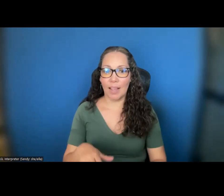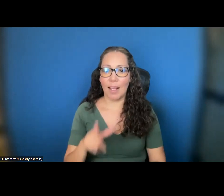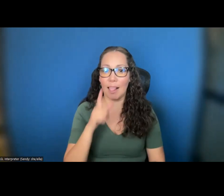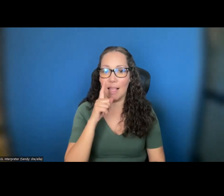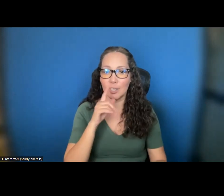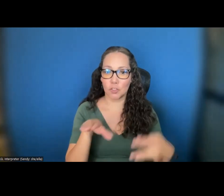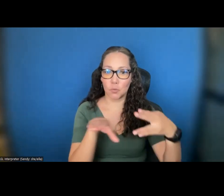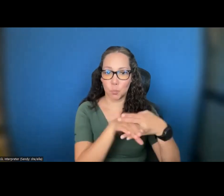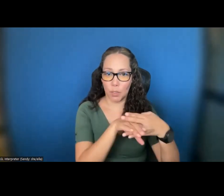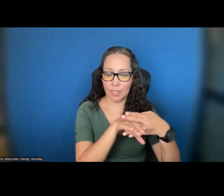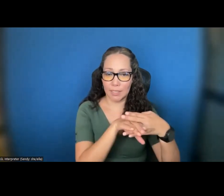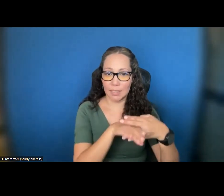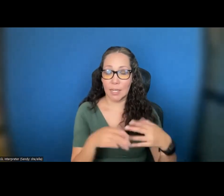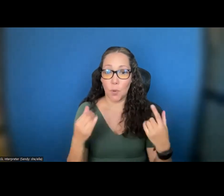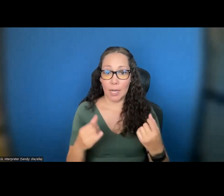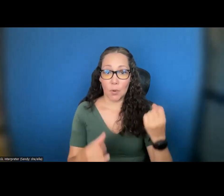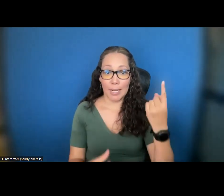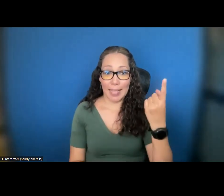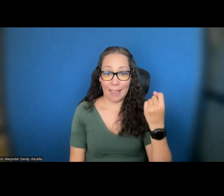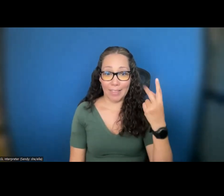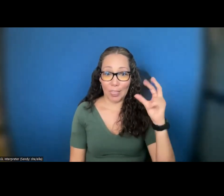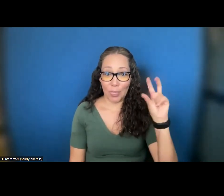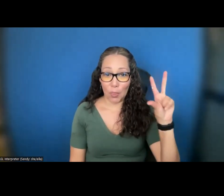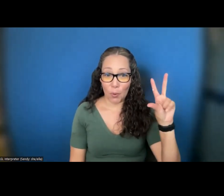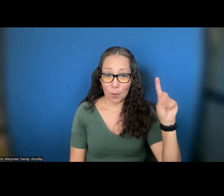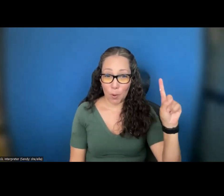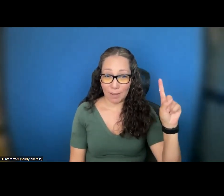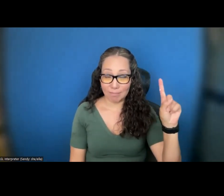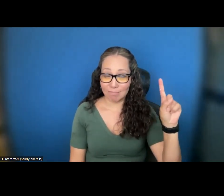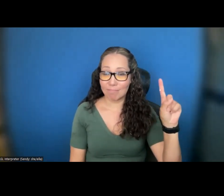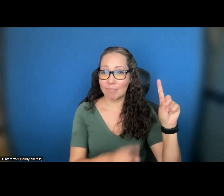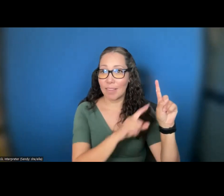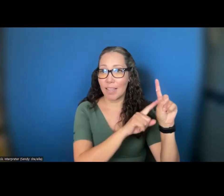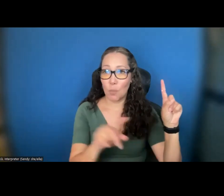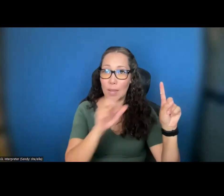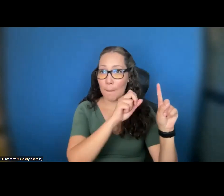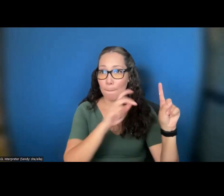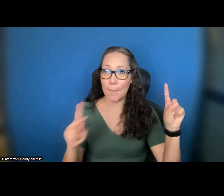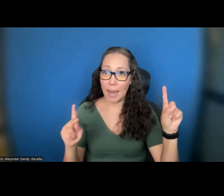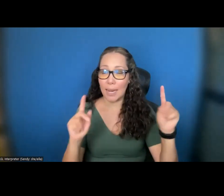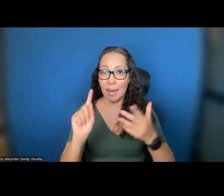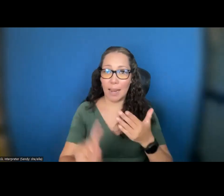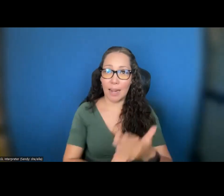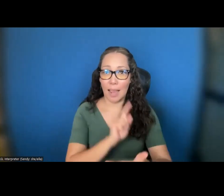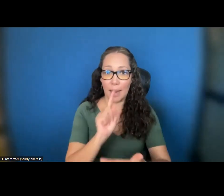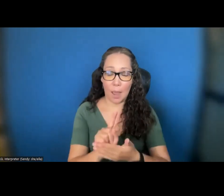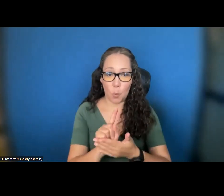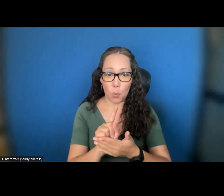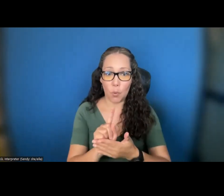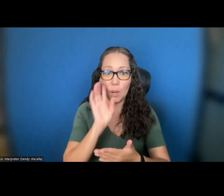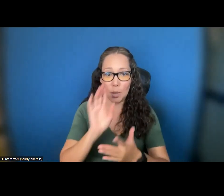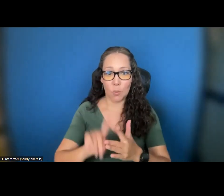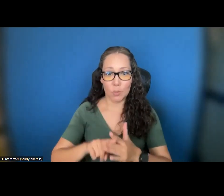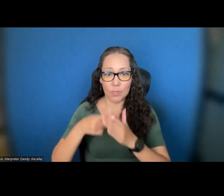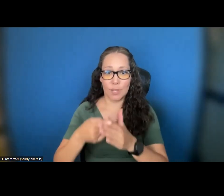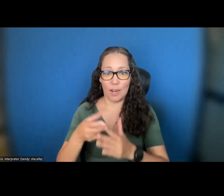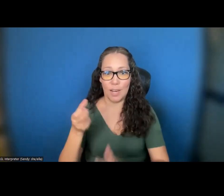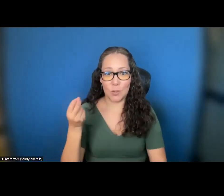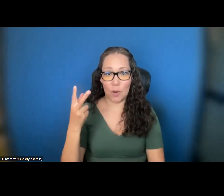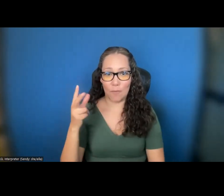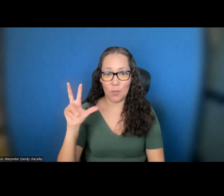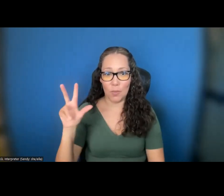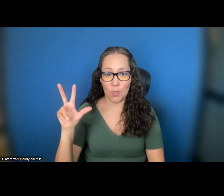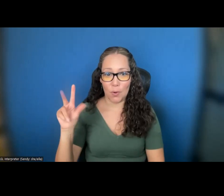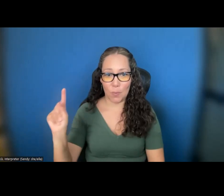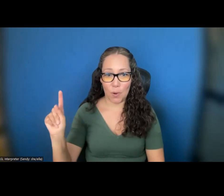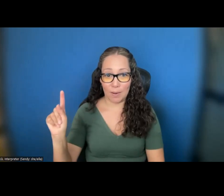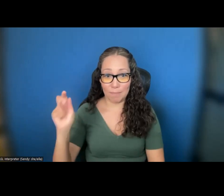have that it is 11:31 um so if we're back here in an hour and we'll get started by 12:31 okay thank